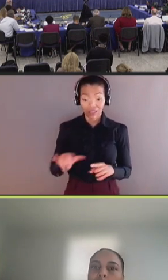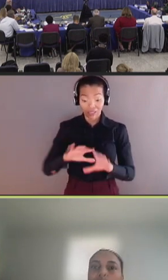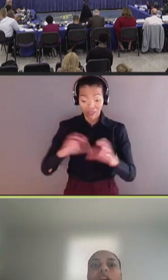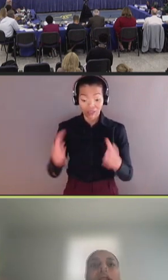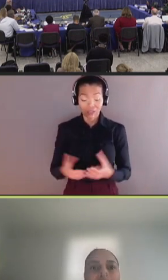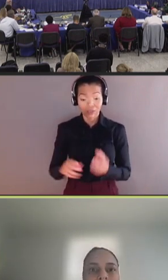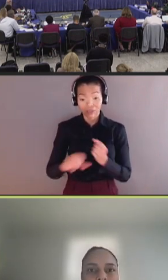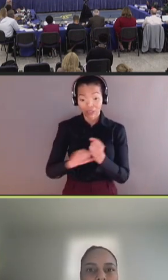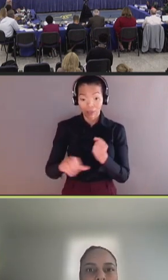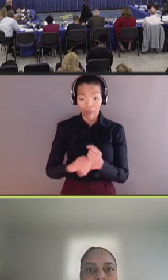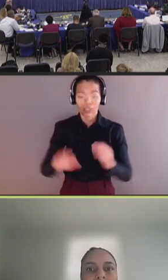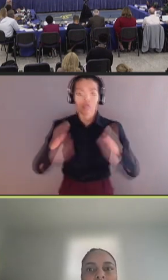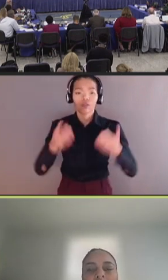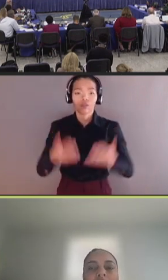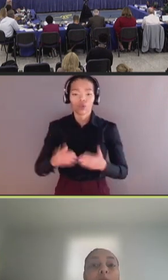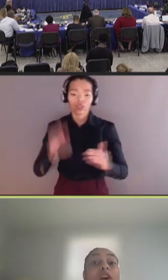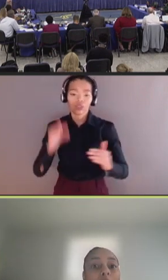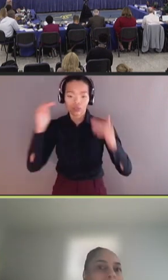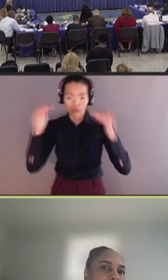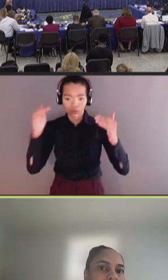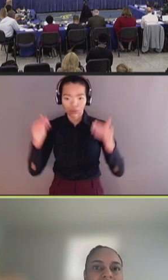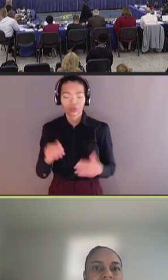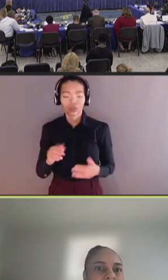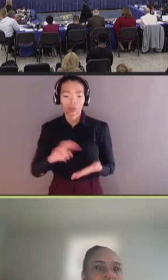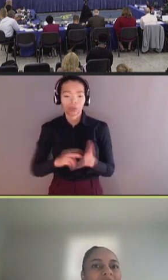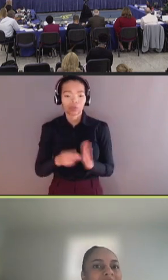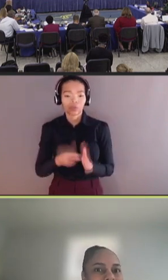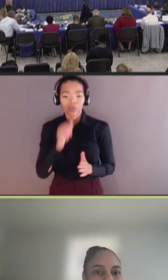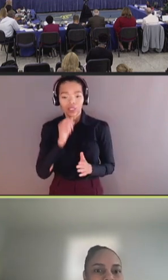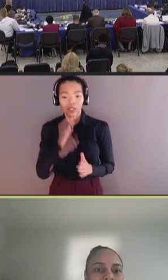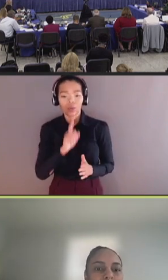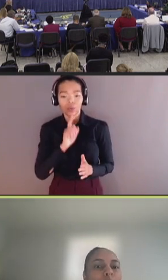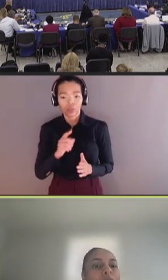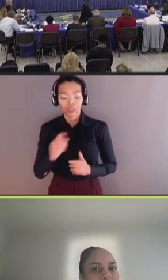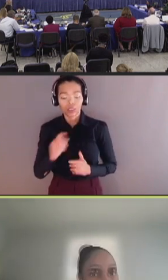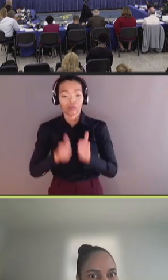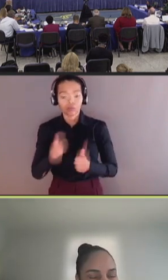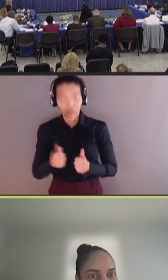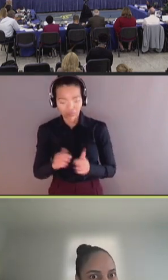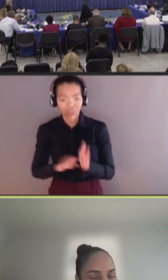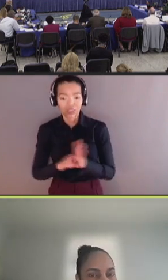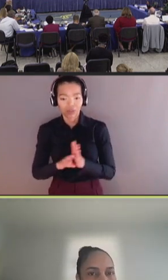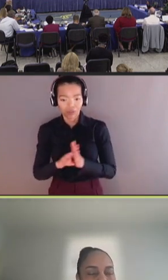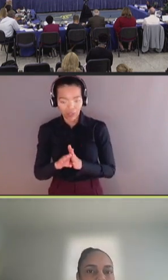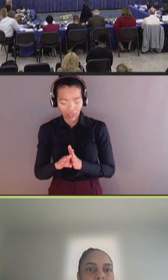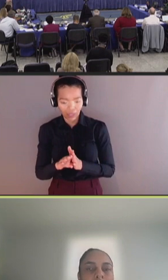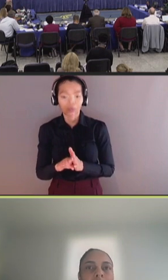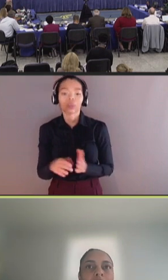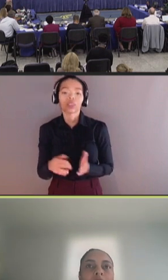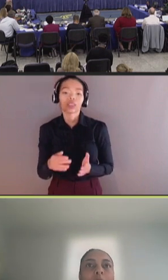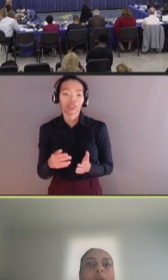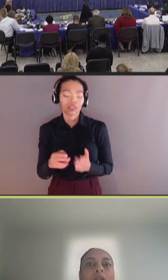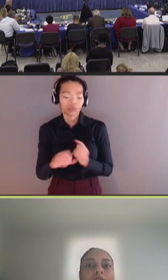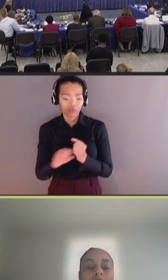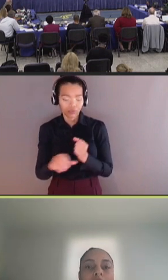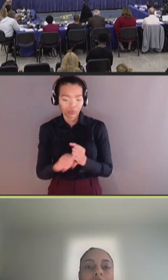So, we're not necessarily proactively developing assets around the monoclonal antibody. But in